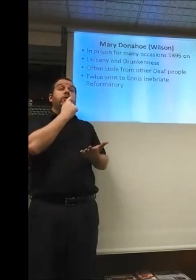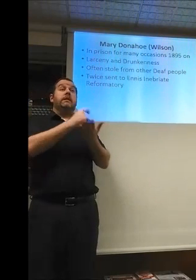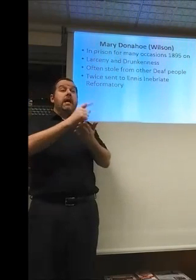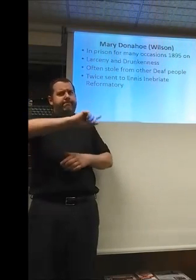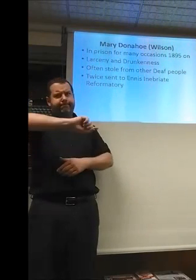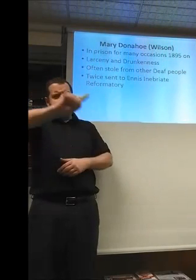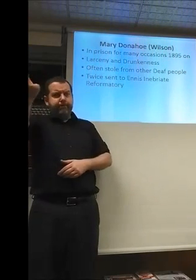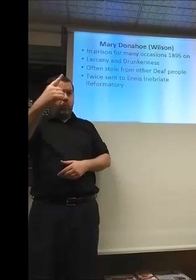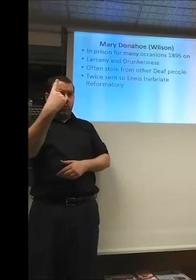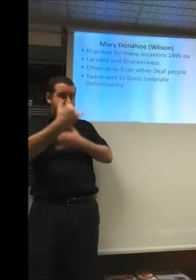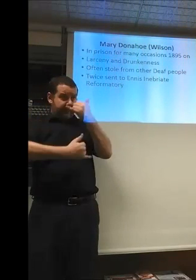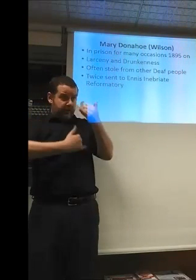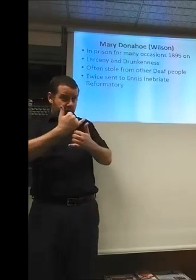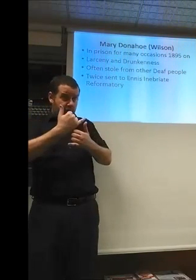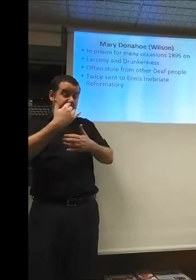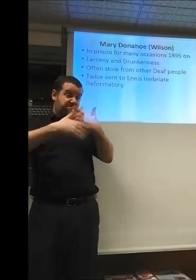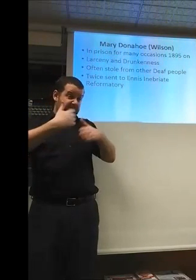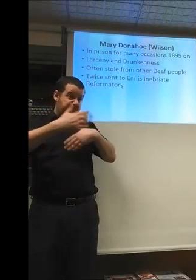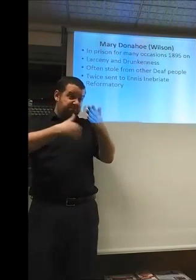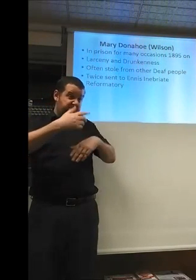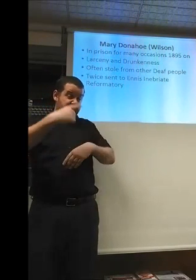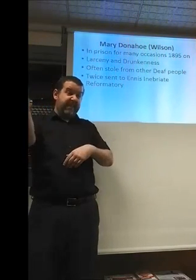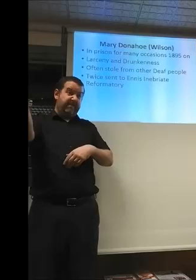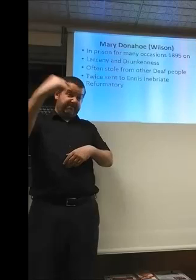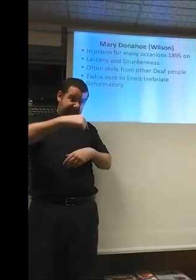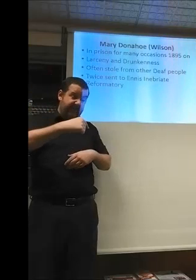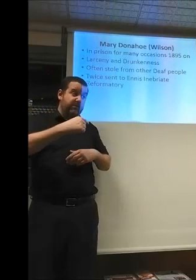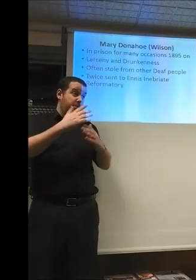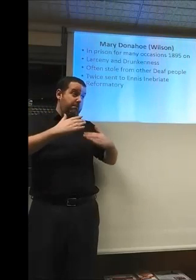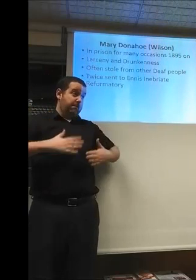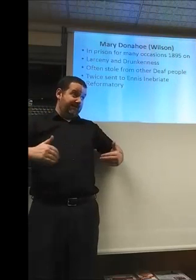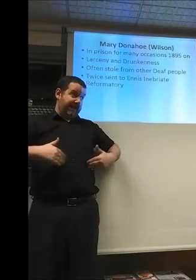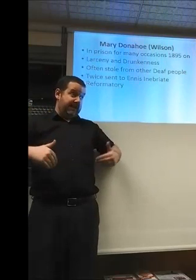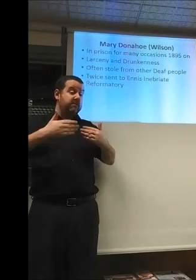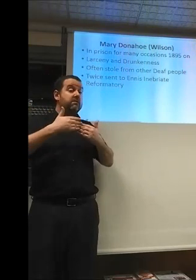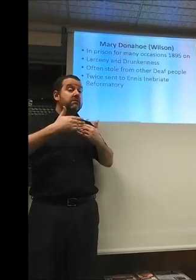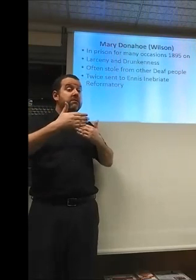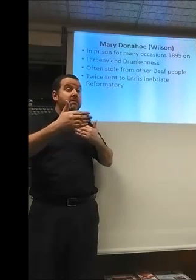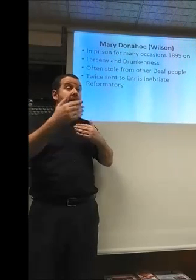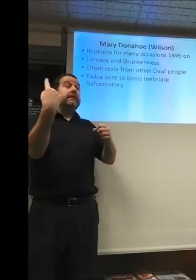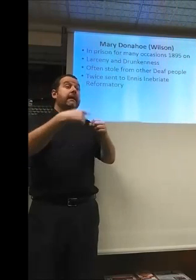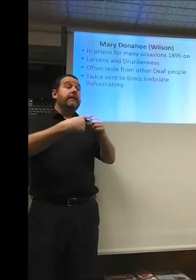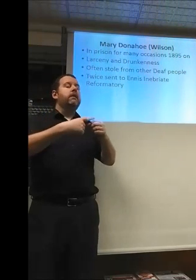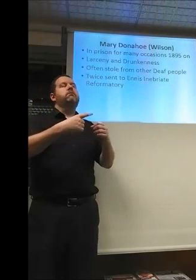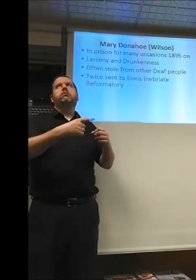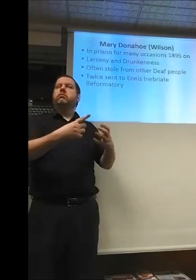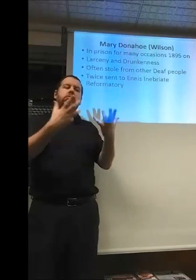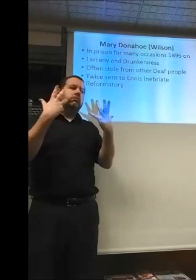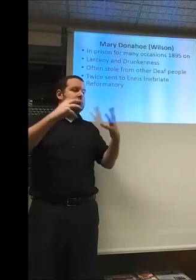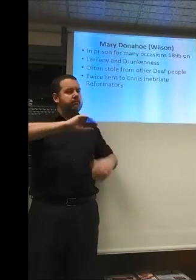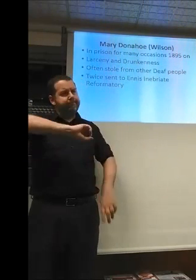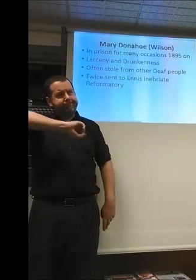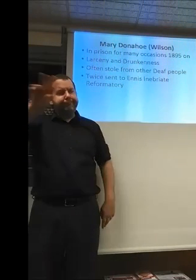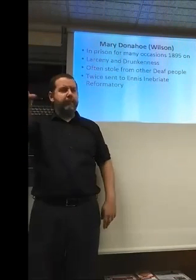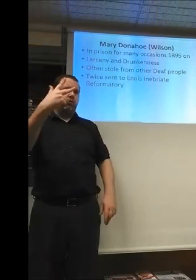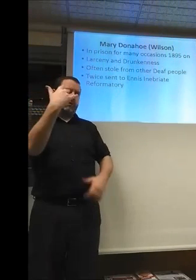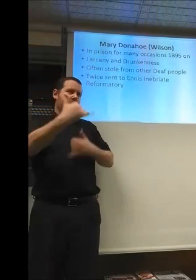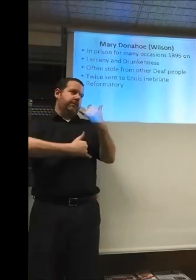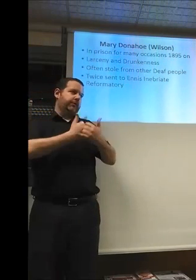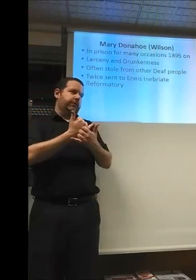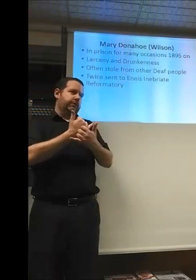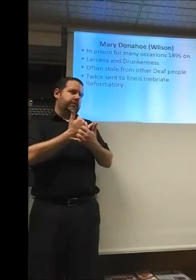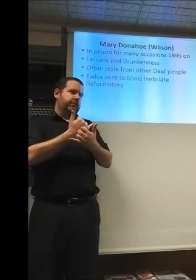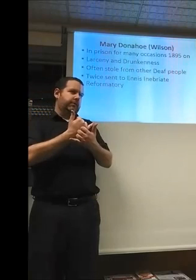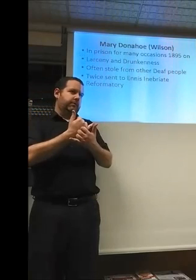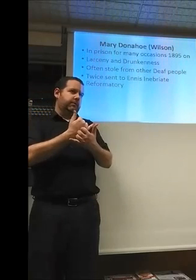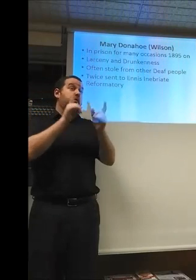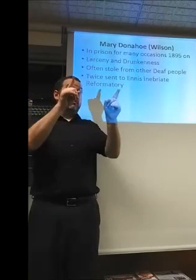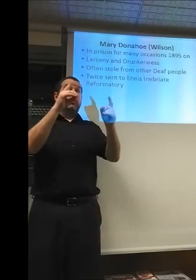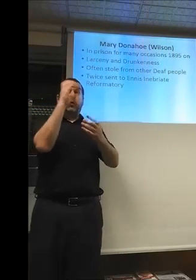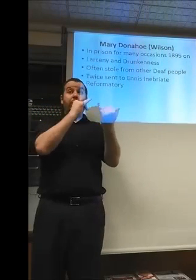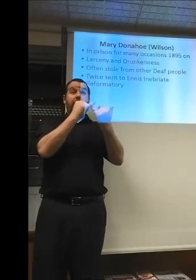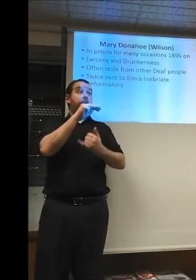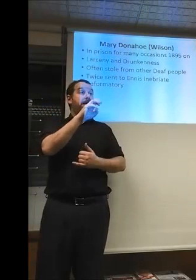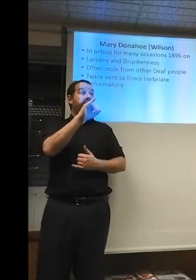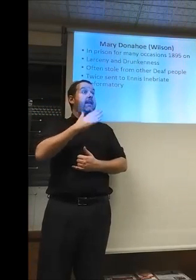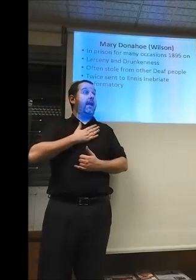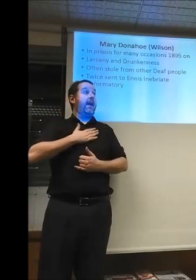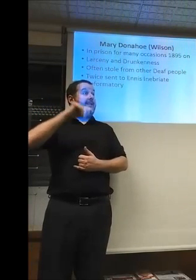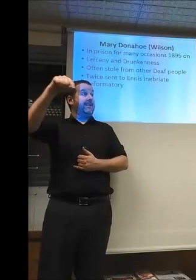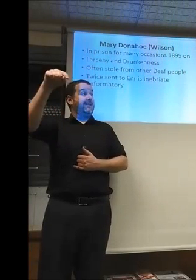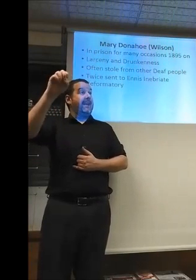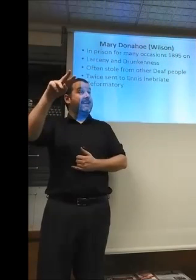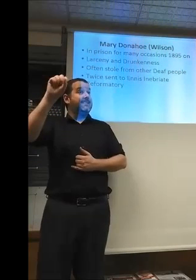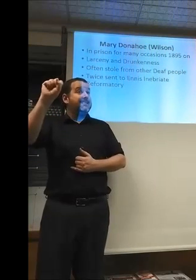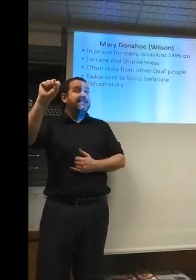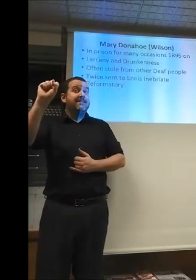When they realised Maria was Deaf, they called her mother into the court as a second witness